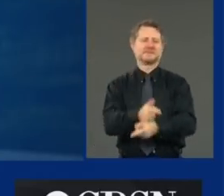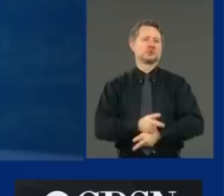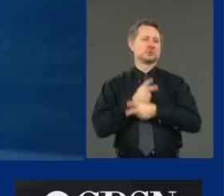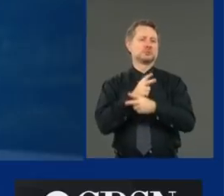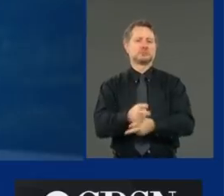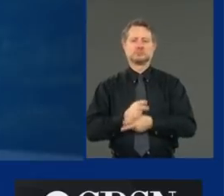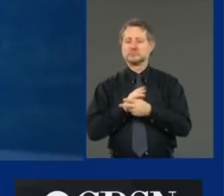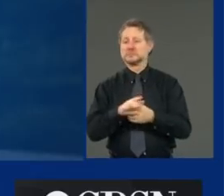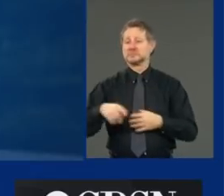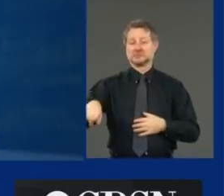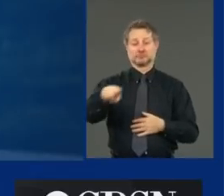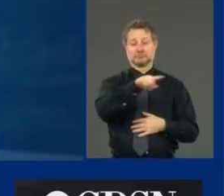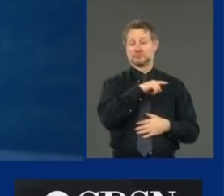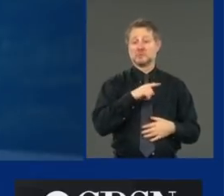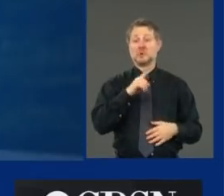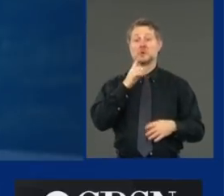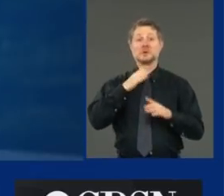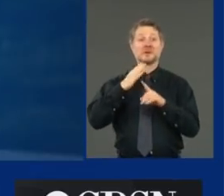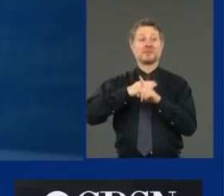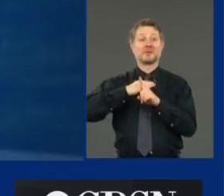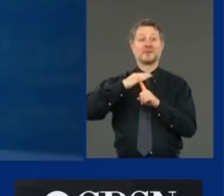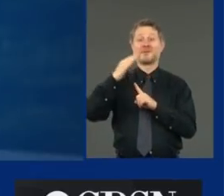TO PARKS AND BEACH, ET CETERA.